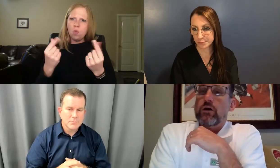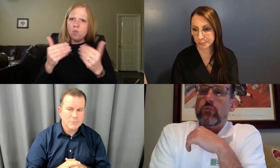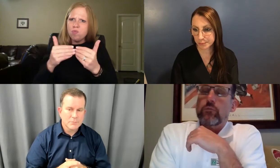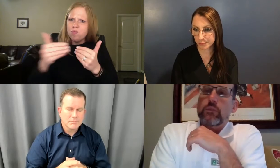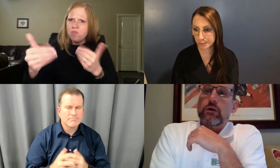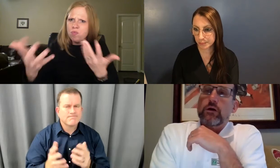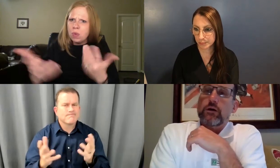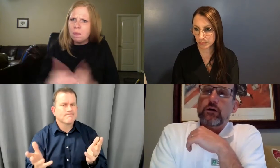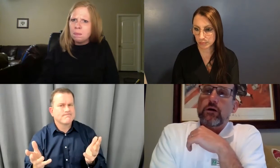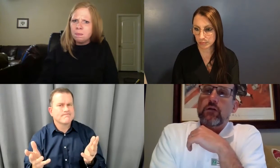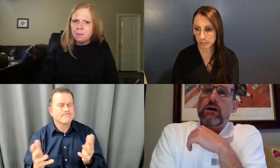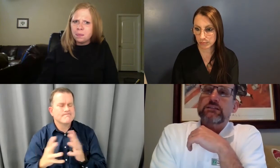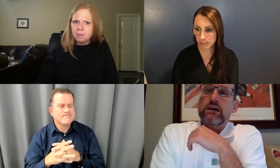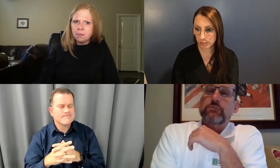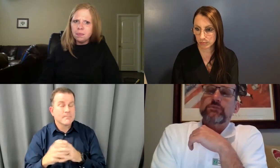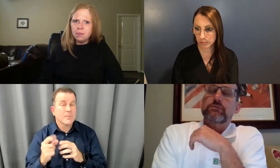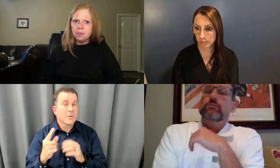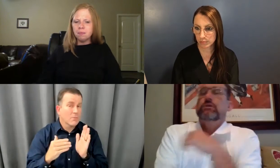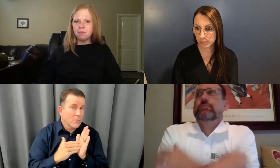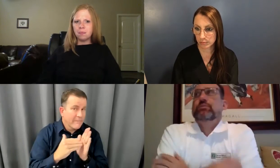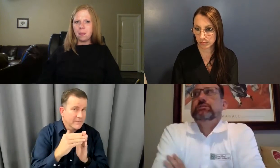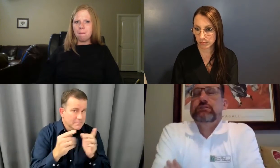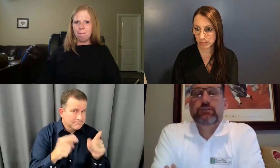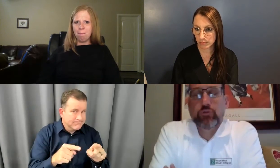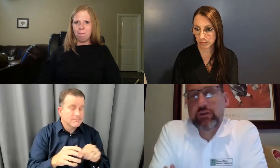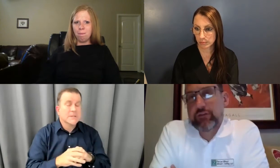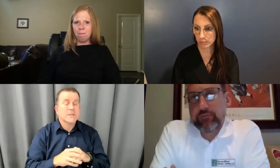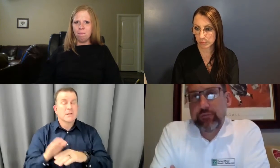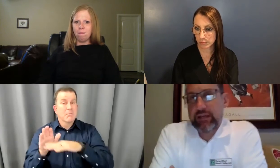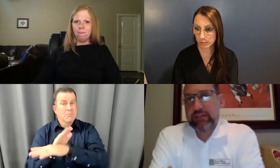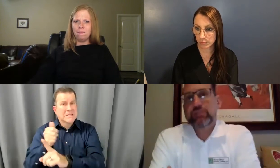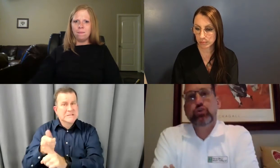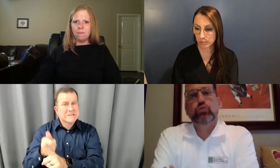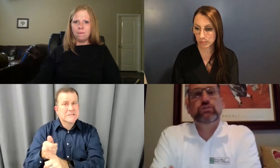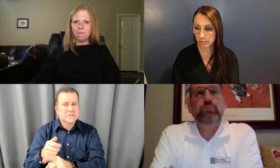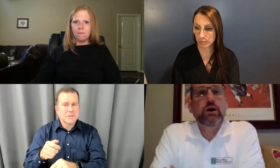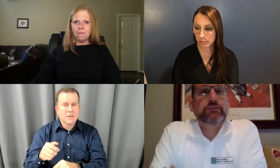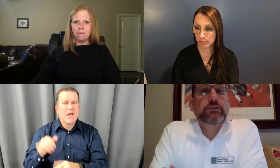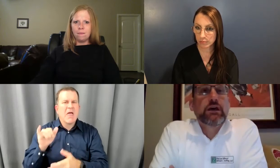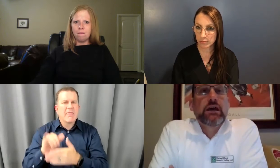Well, a lot of times businesses will give up that major co-response.